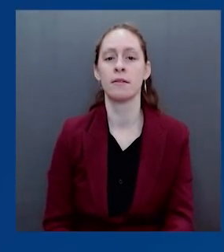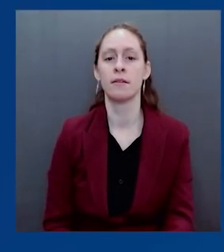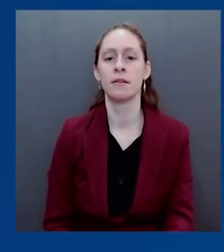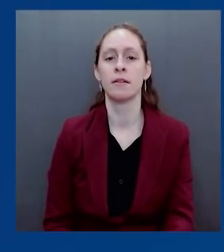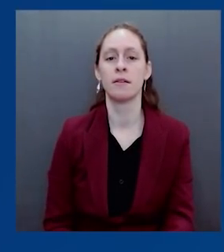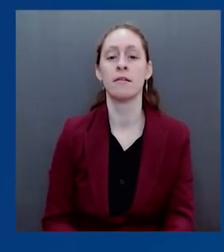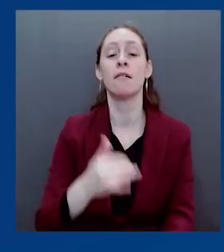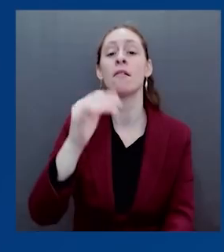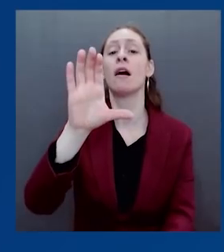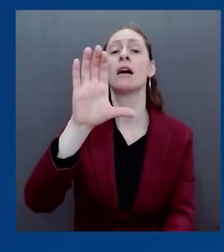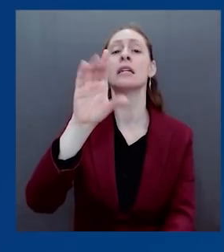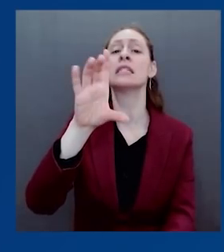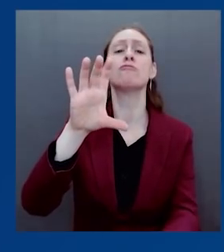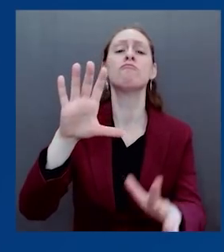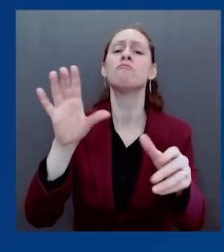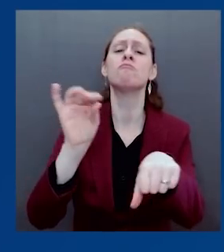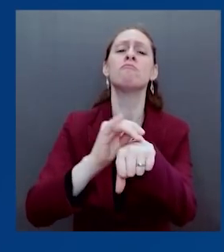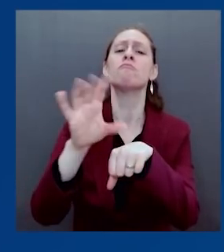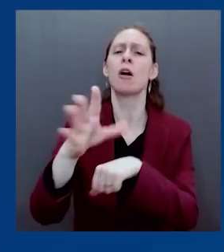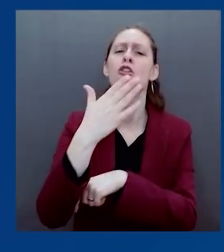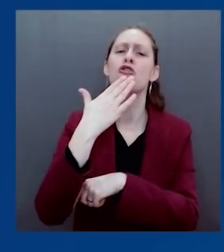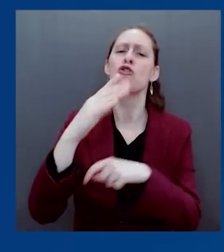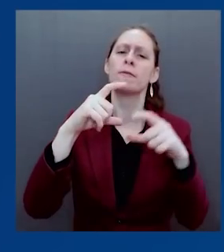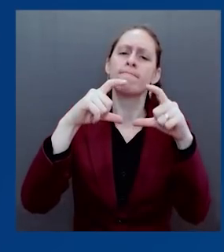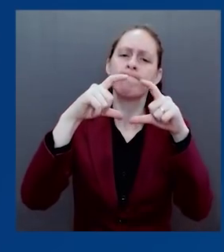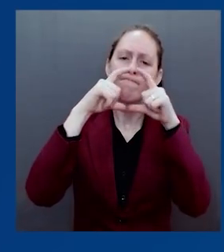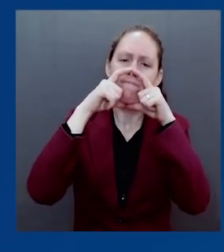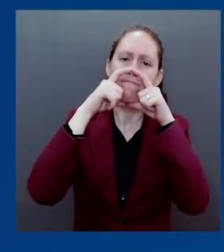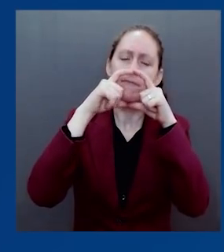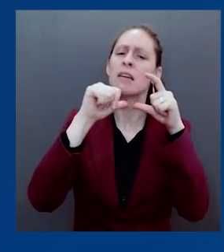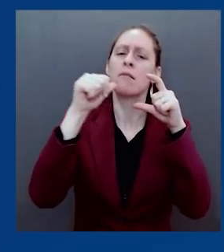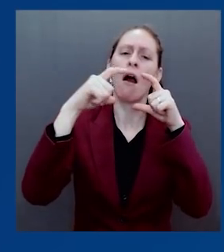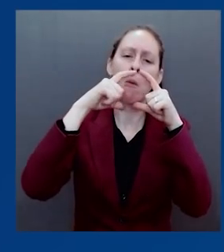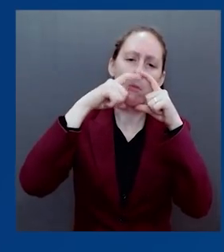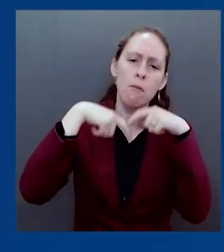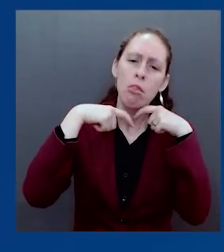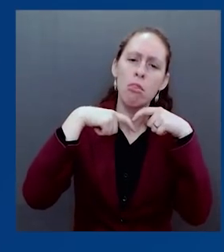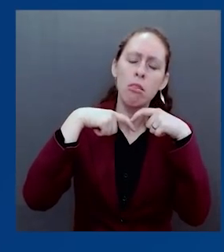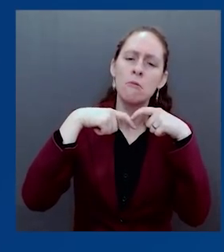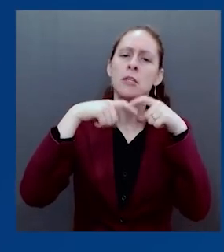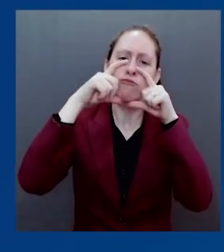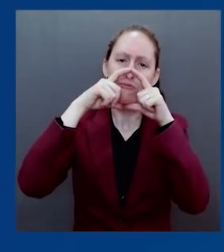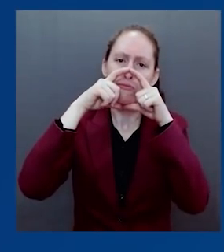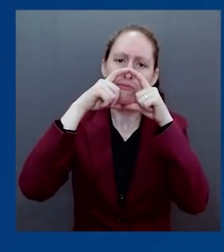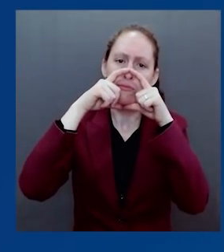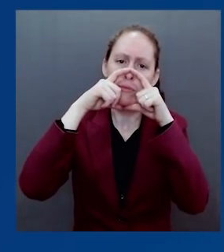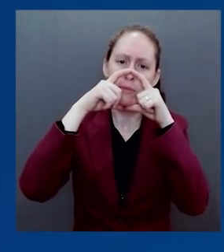This can include multiple-layered cloth masks, N95s, K95s, or other types.